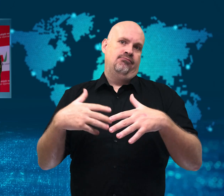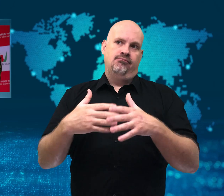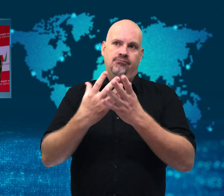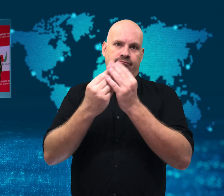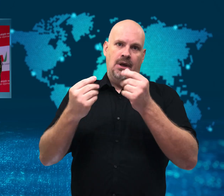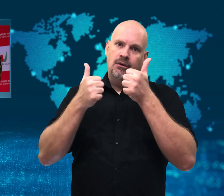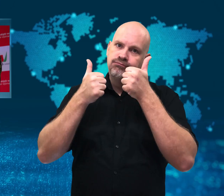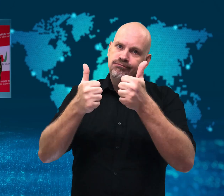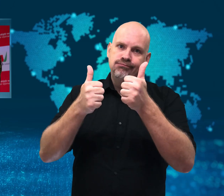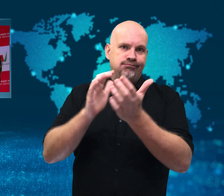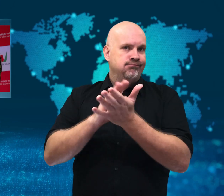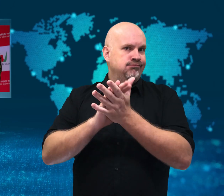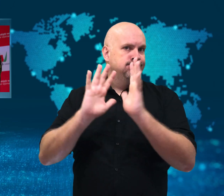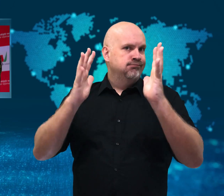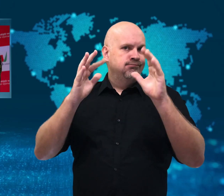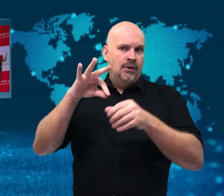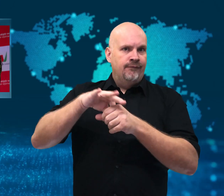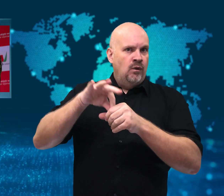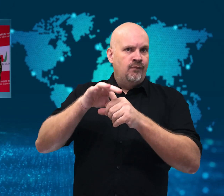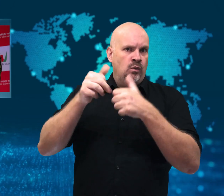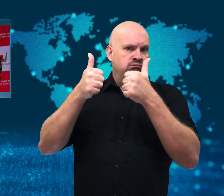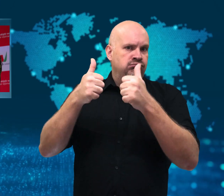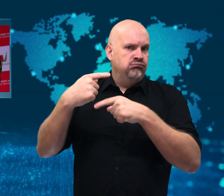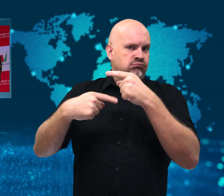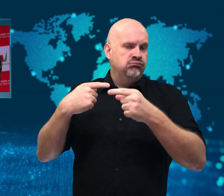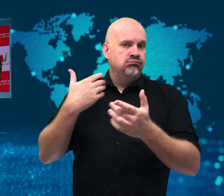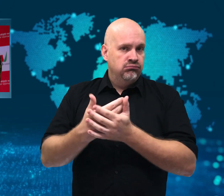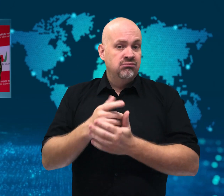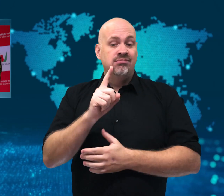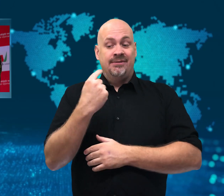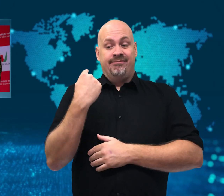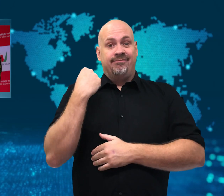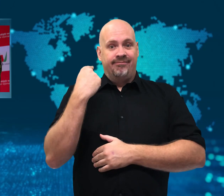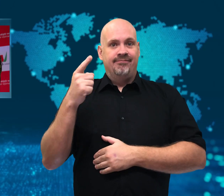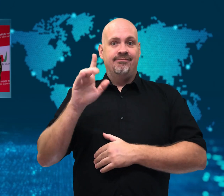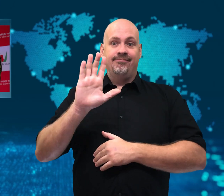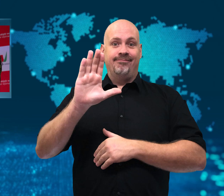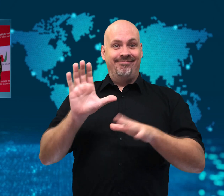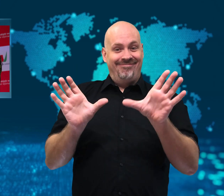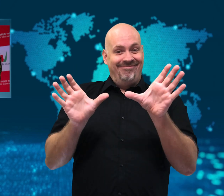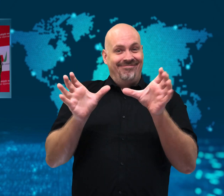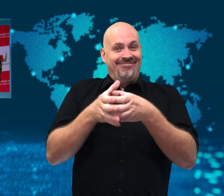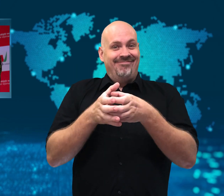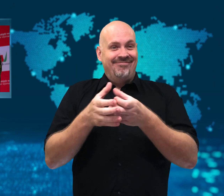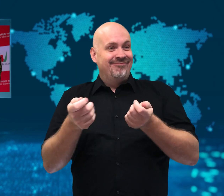Prime Minister Jakobsdottir of Iceland is a woman.